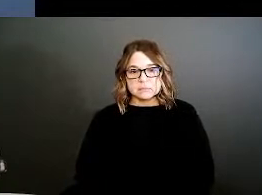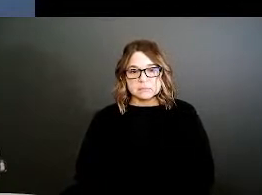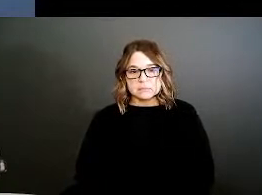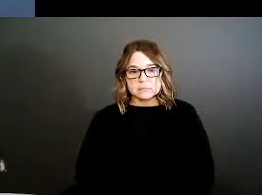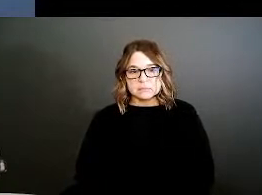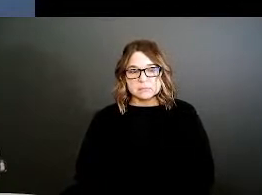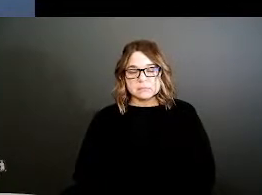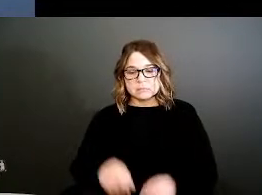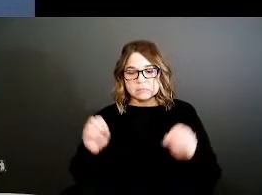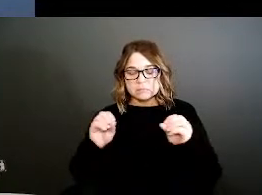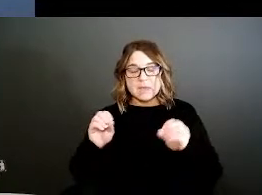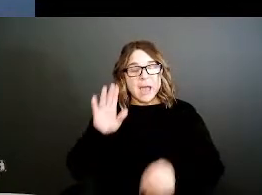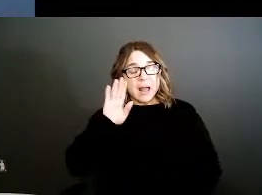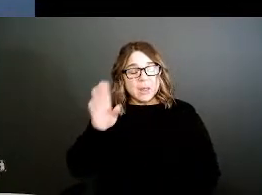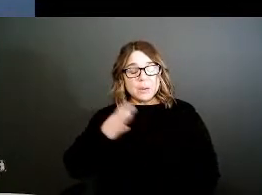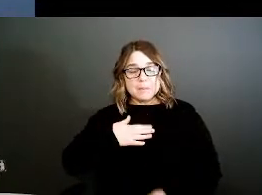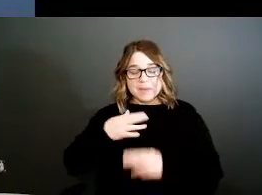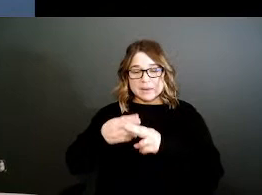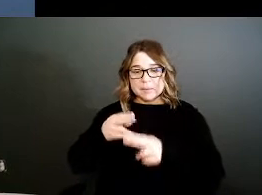≫ HI, MY NAME IS MIRANDA DILT AND I LIVE IN WHITTIER IN WARD